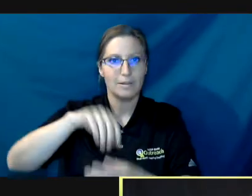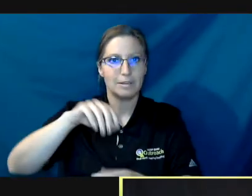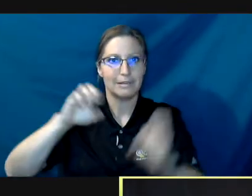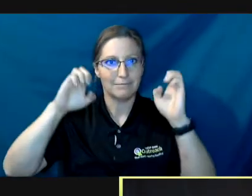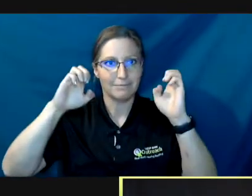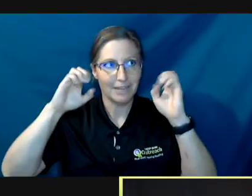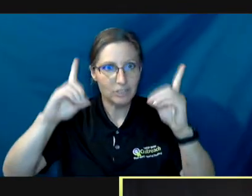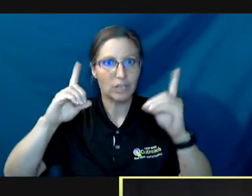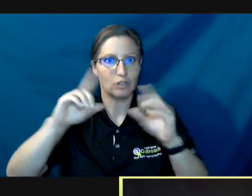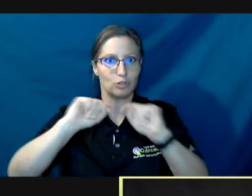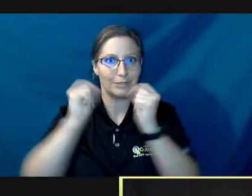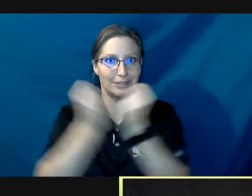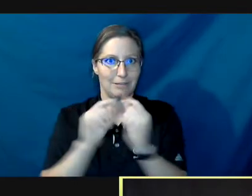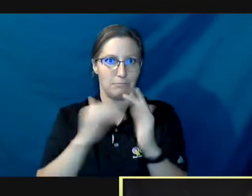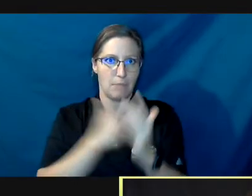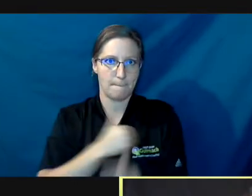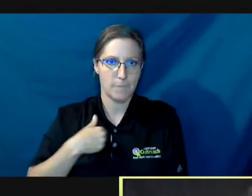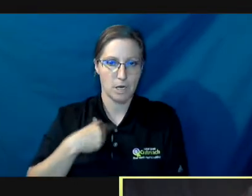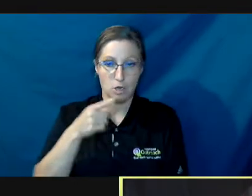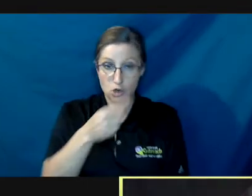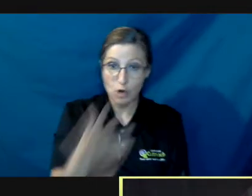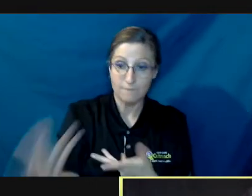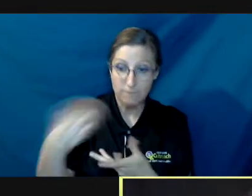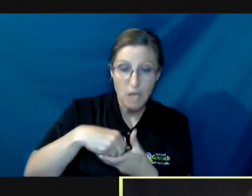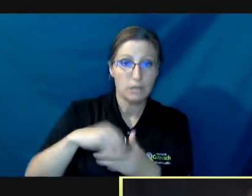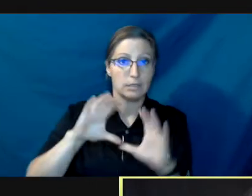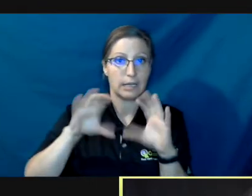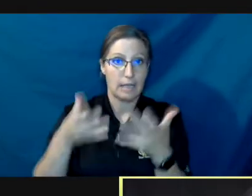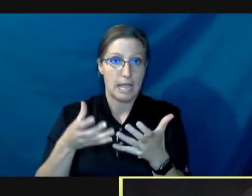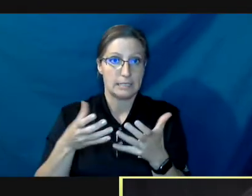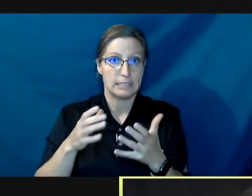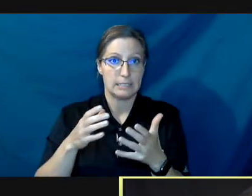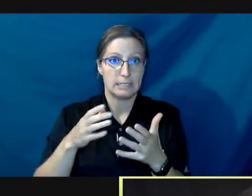you're a part of the classroom environment.